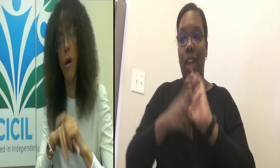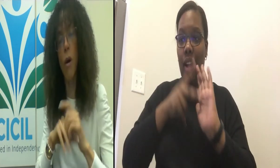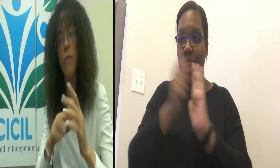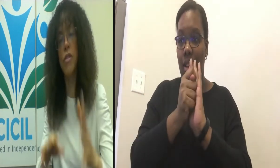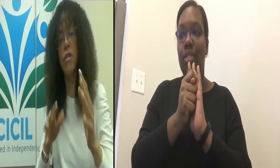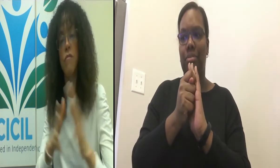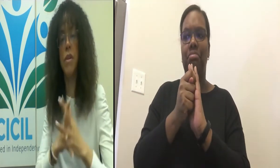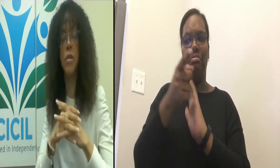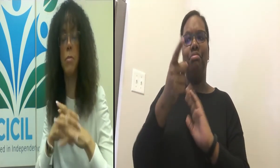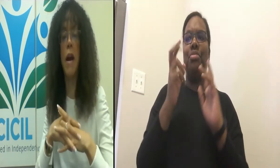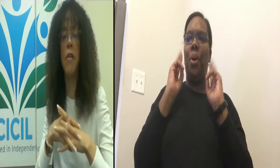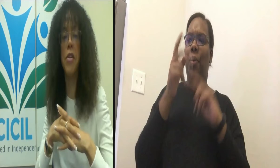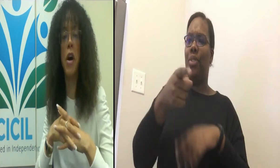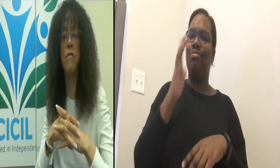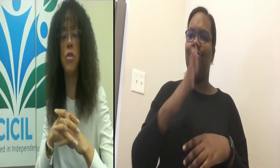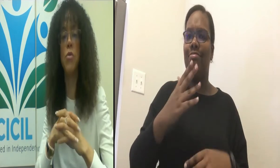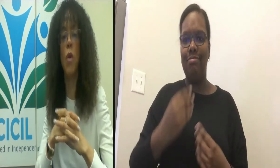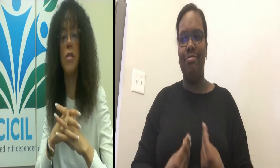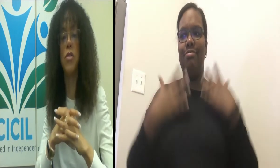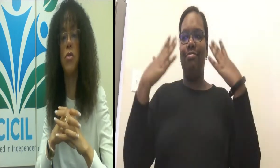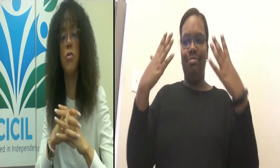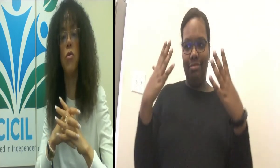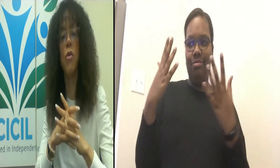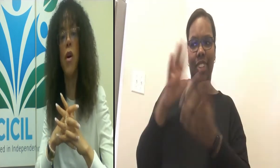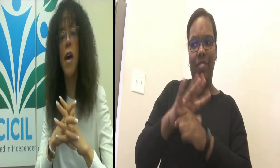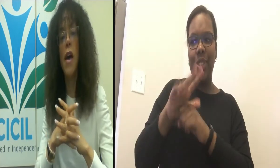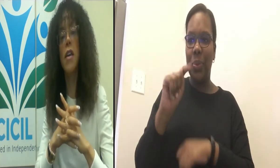most titillating subject matter but if you've stayed with me to the end of this